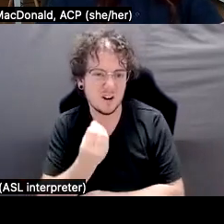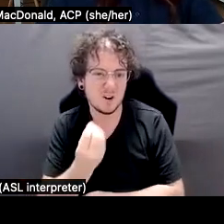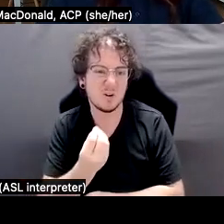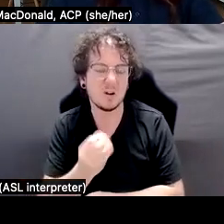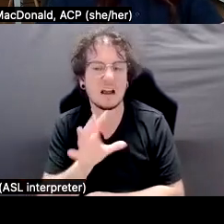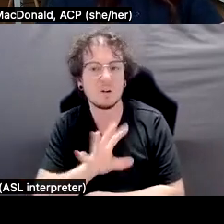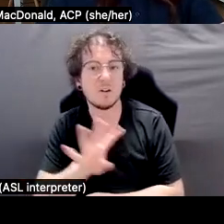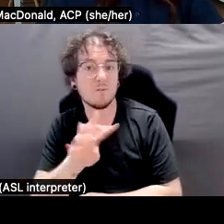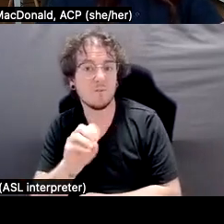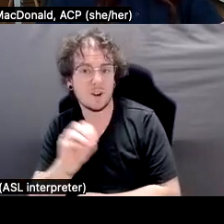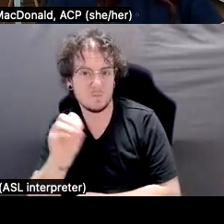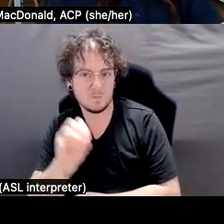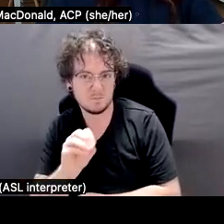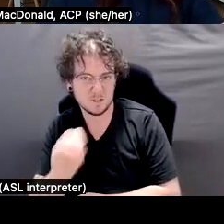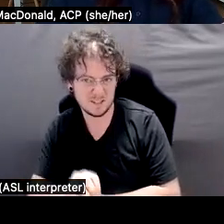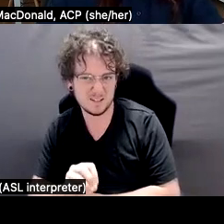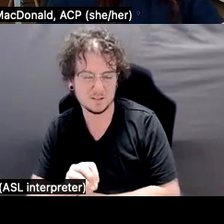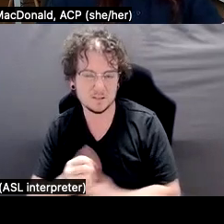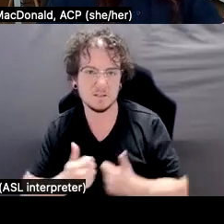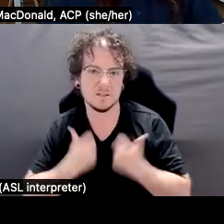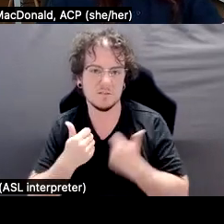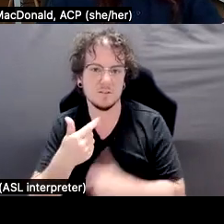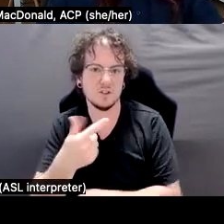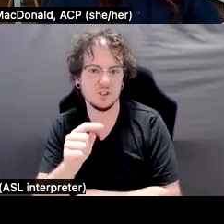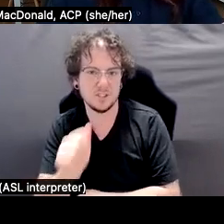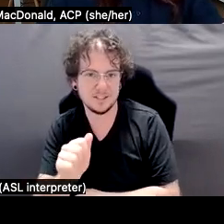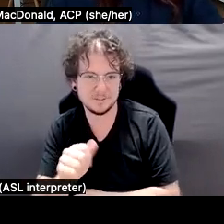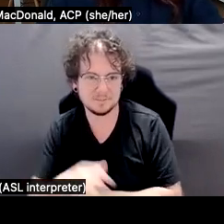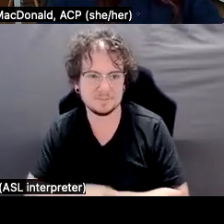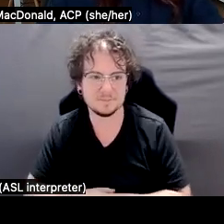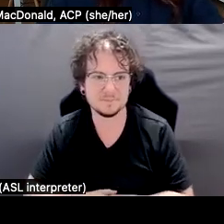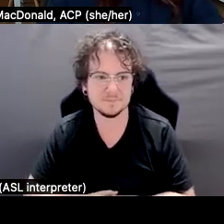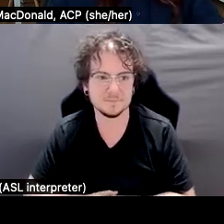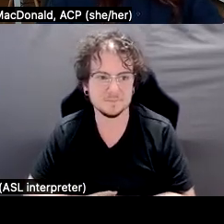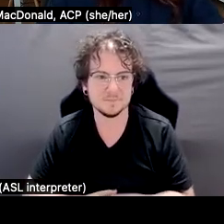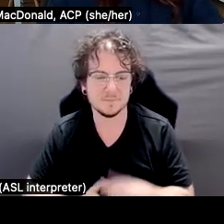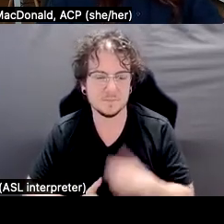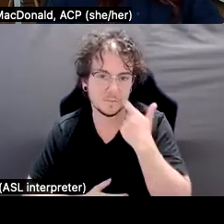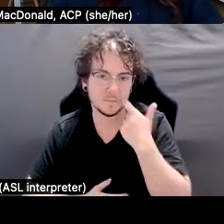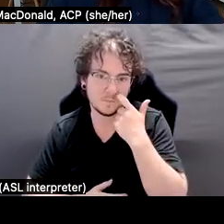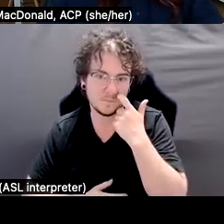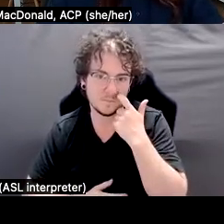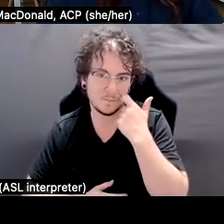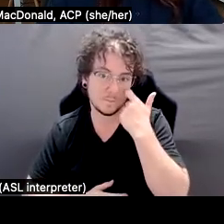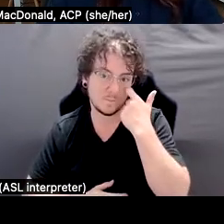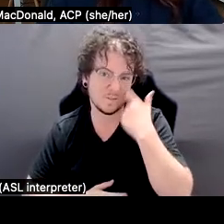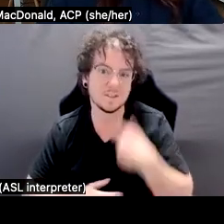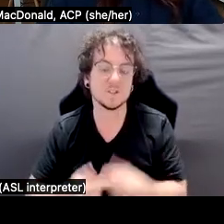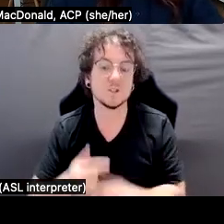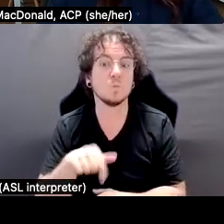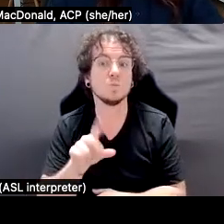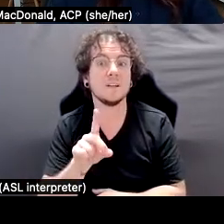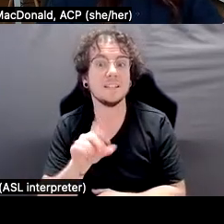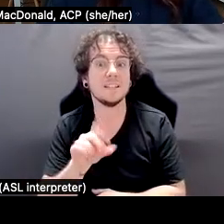living in the GTA. And while previously noted, average salaries have slightly outpaced inflation